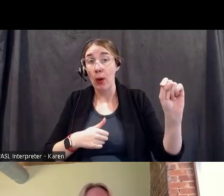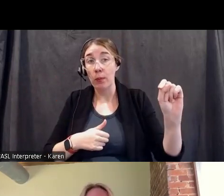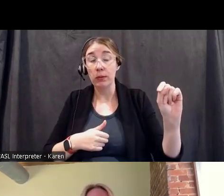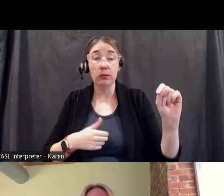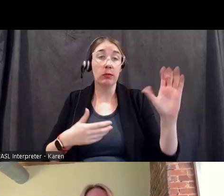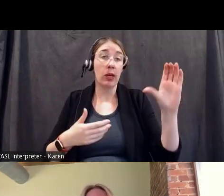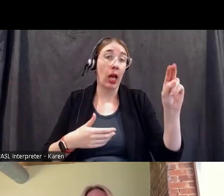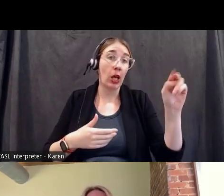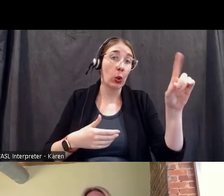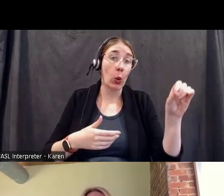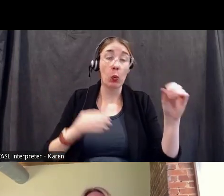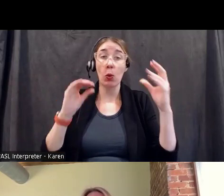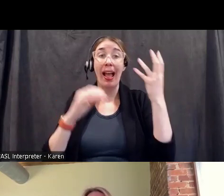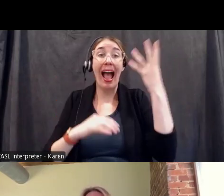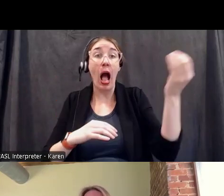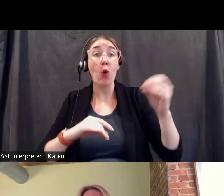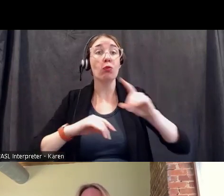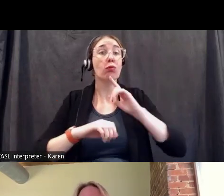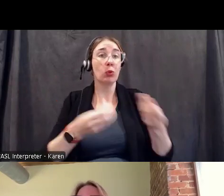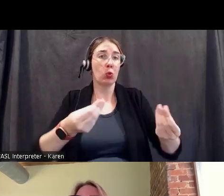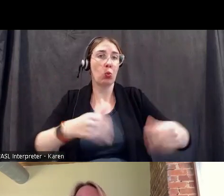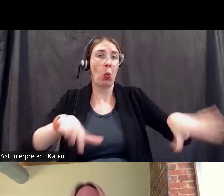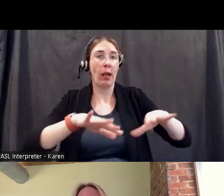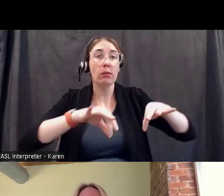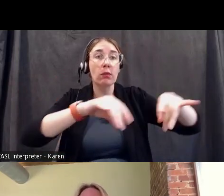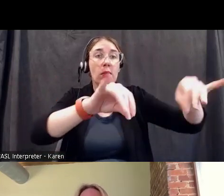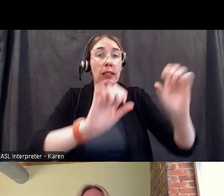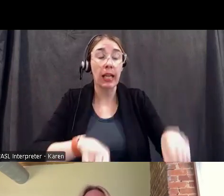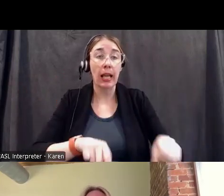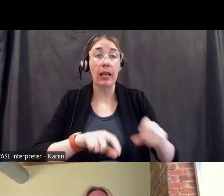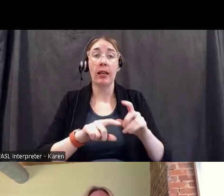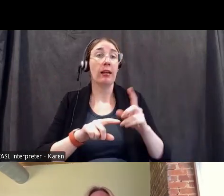outside area but you want to have like a mini garden, you can definitely do that.